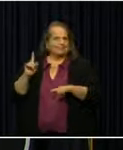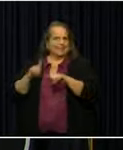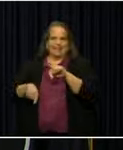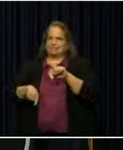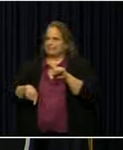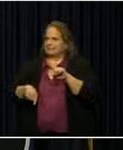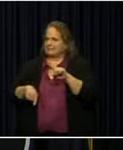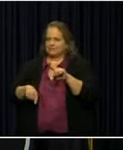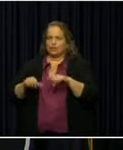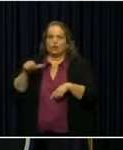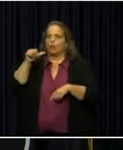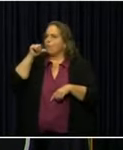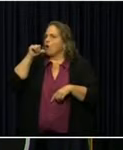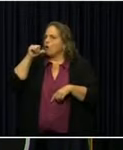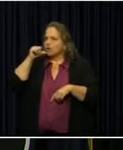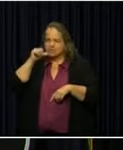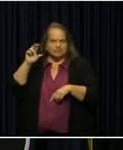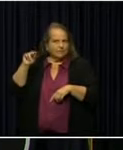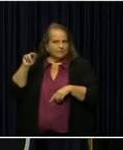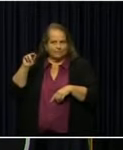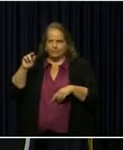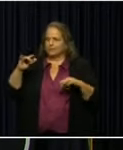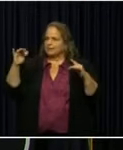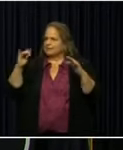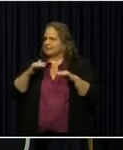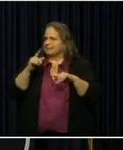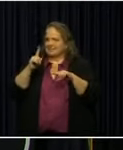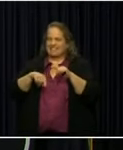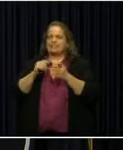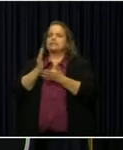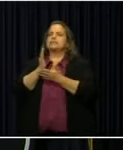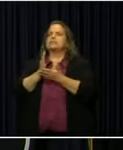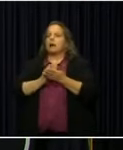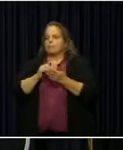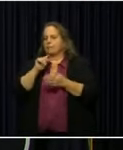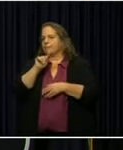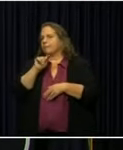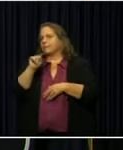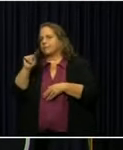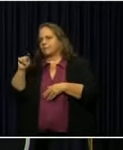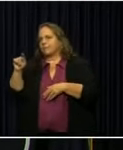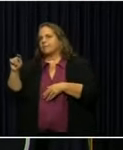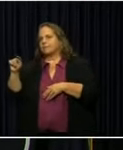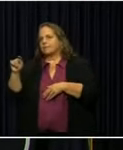GUIDE ON US WHEN WE CAN DO WHAT WE CAN DO.